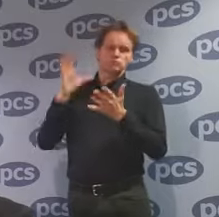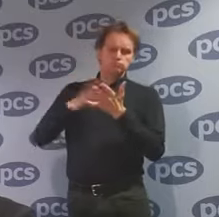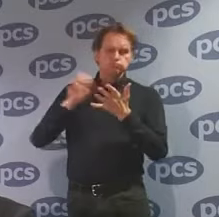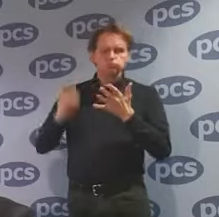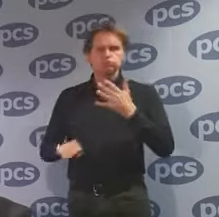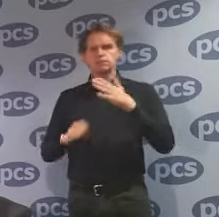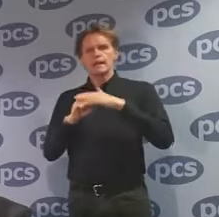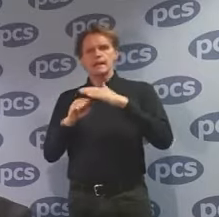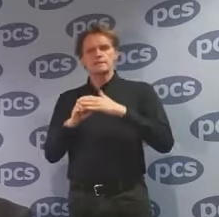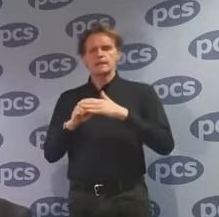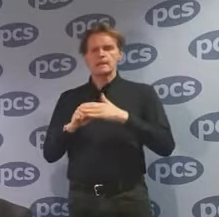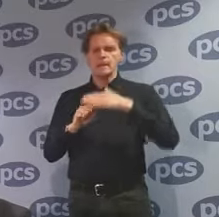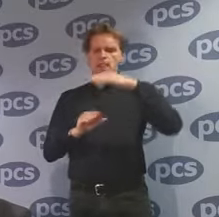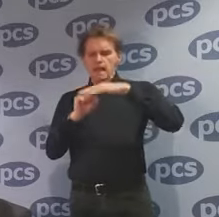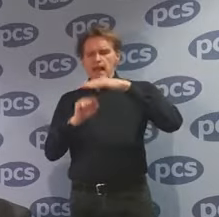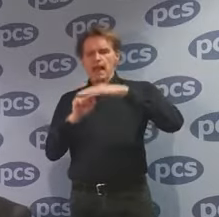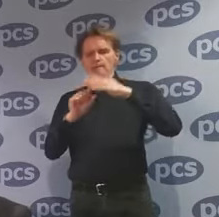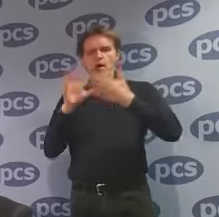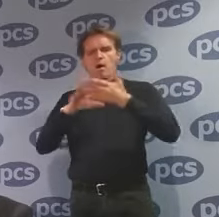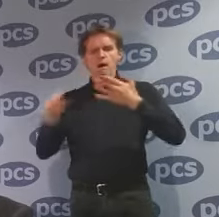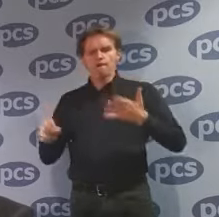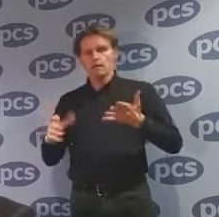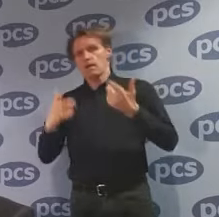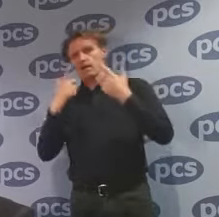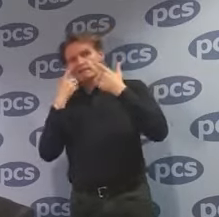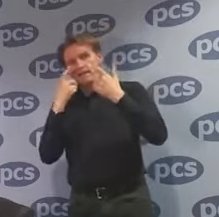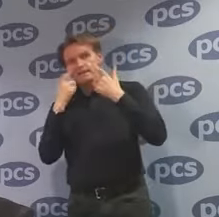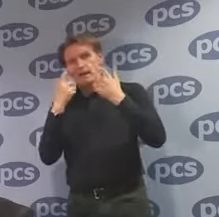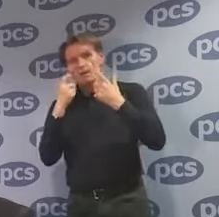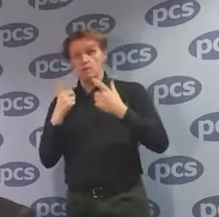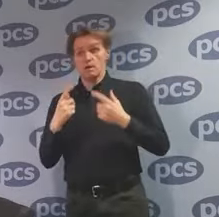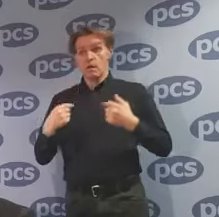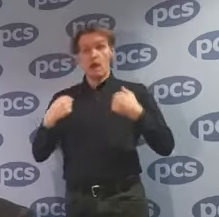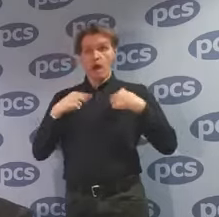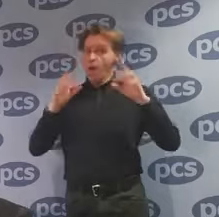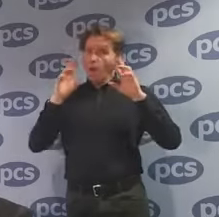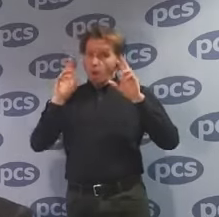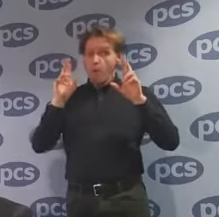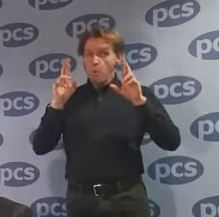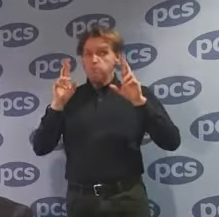cap will be true or not I very much hope that the Scottish government shows Theresa May